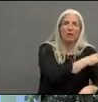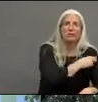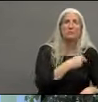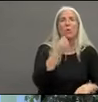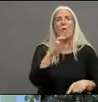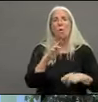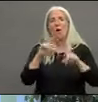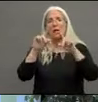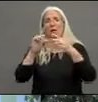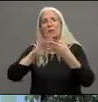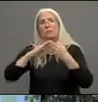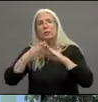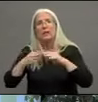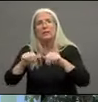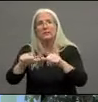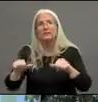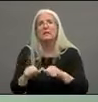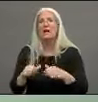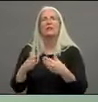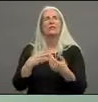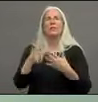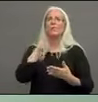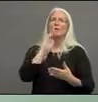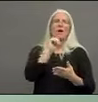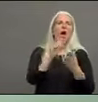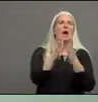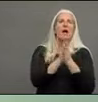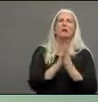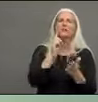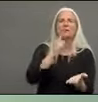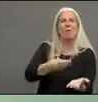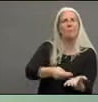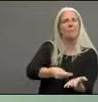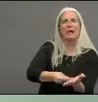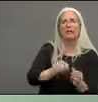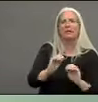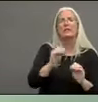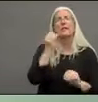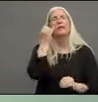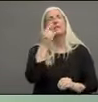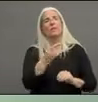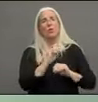If you are not symptomatic, you are welcome to use any of our community sites.